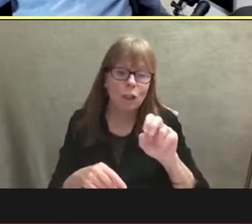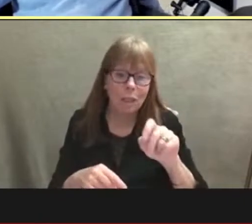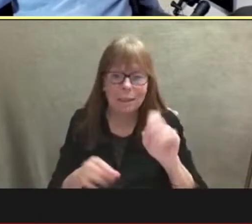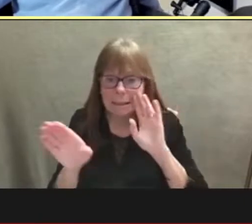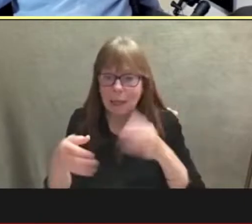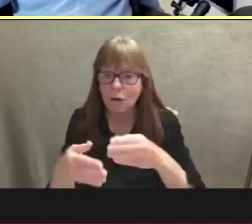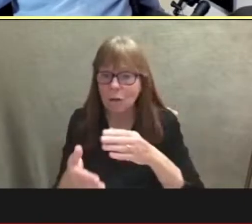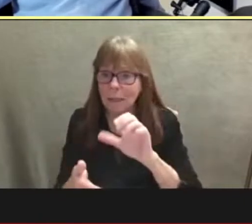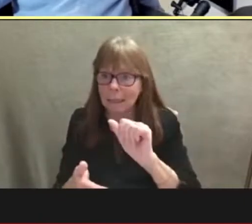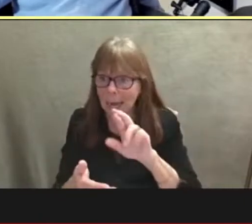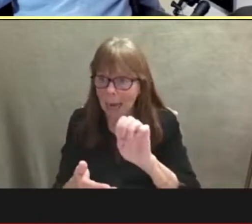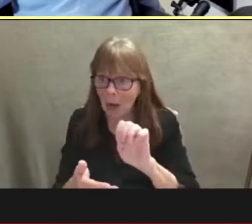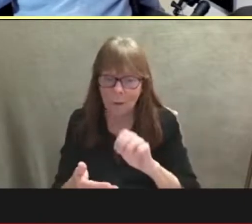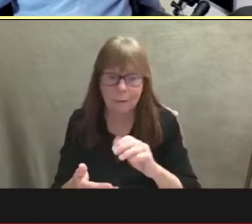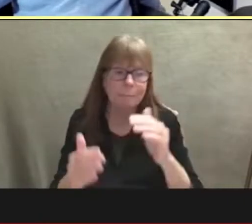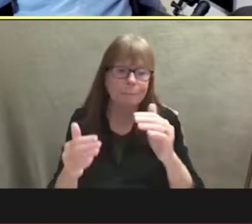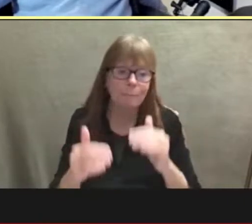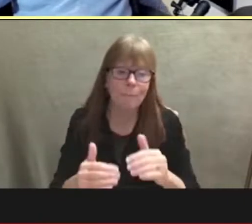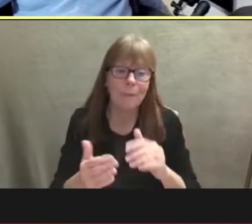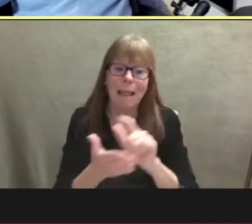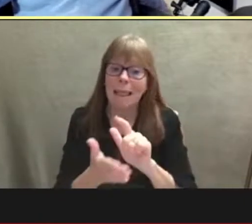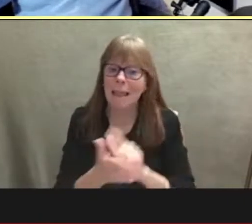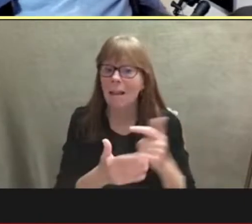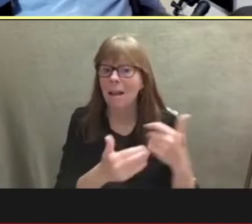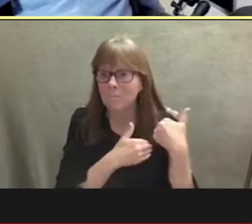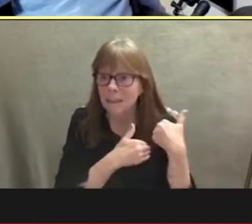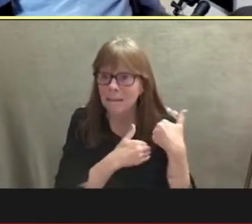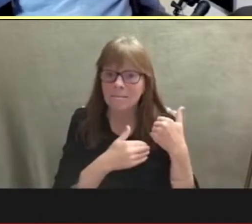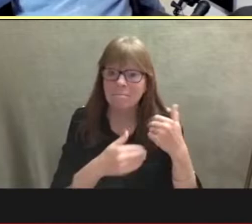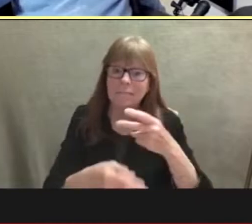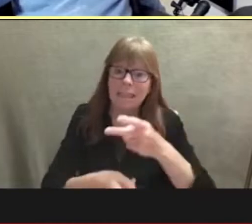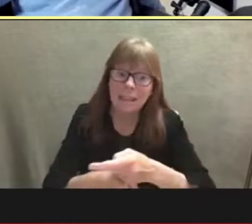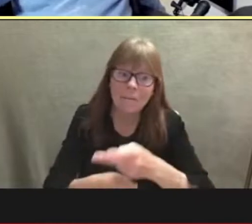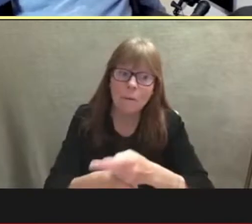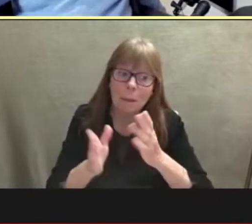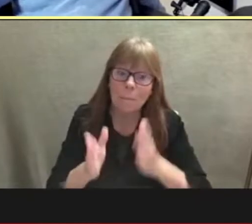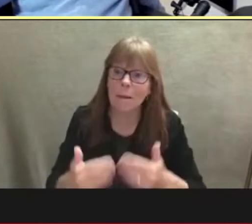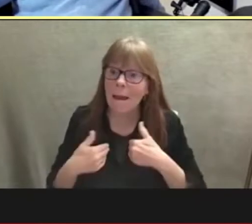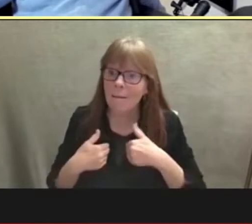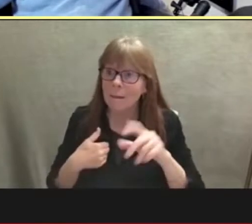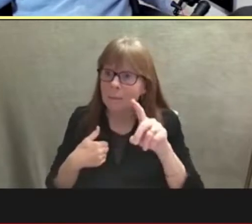third, “Legal Obligations and Responsibilities for Caring for Patients with Disabilities”;